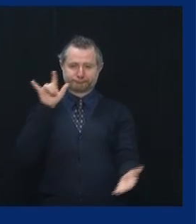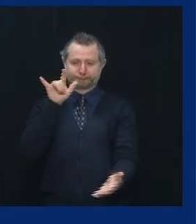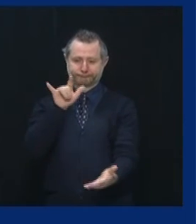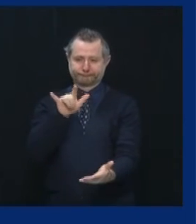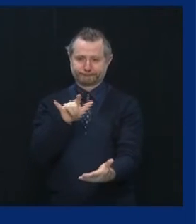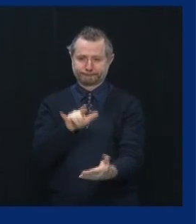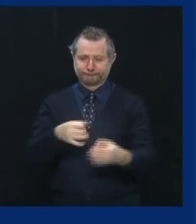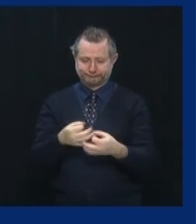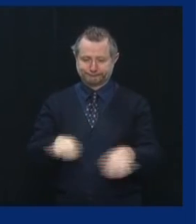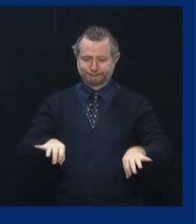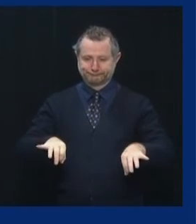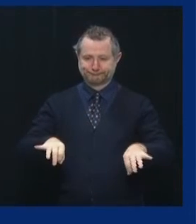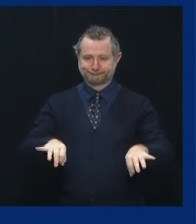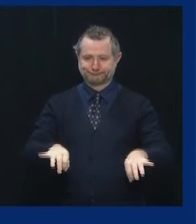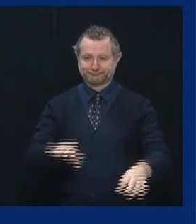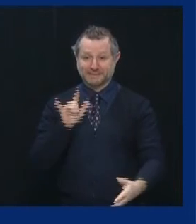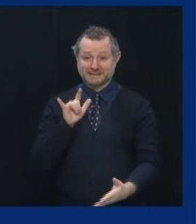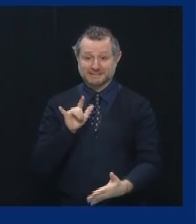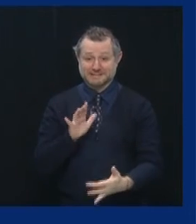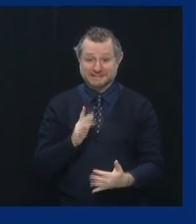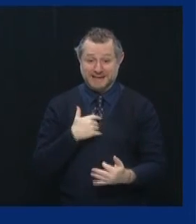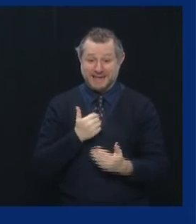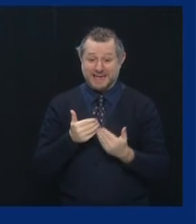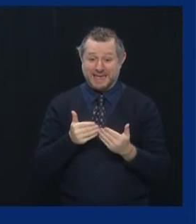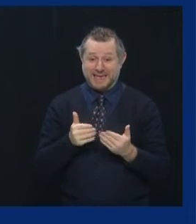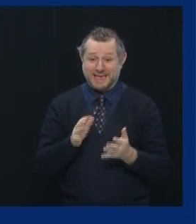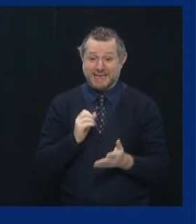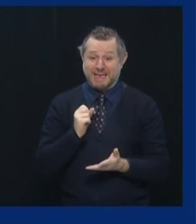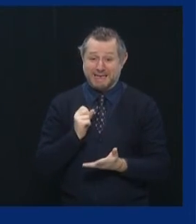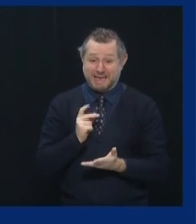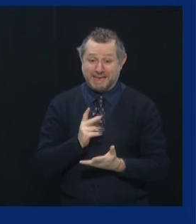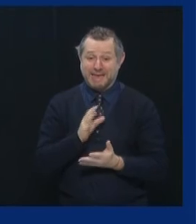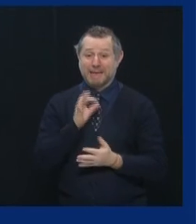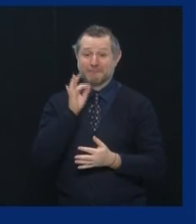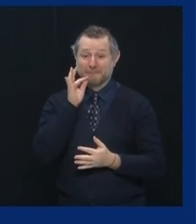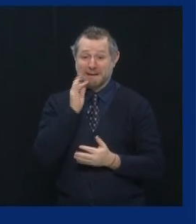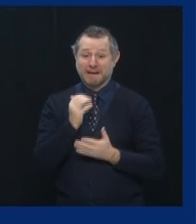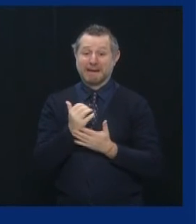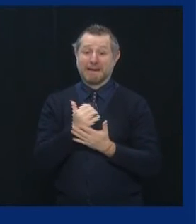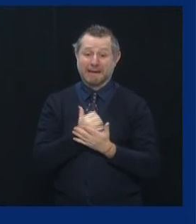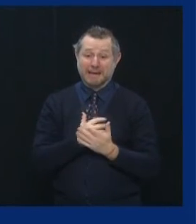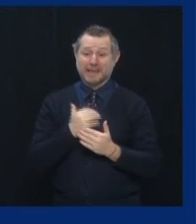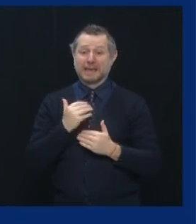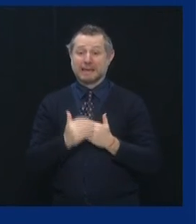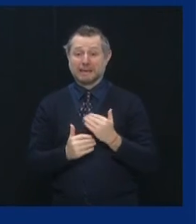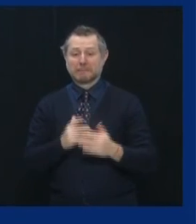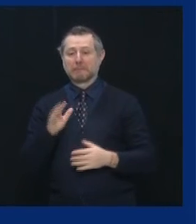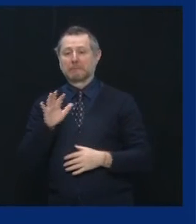MARIJUANA HAS A LONGER RUNWAY.